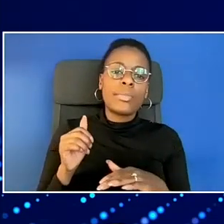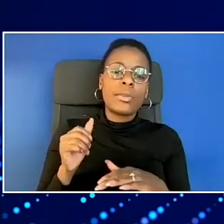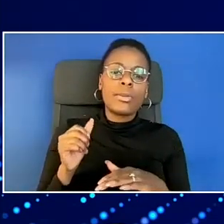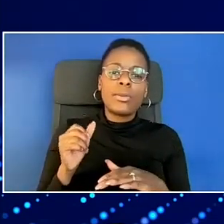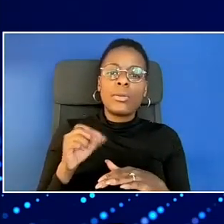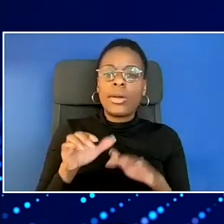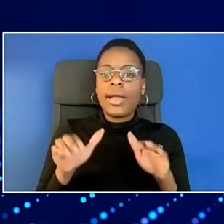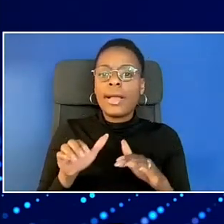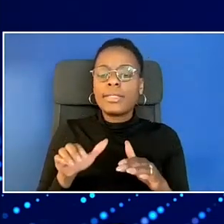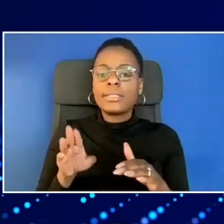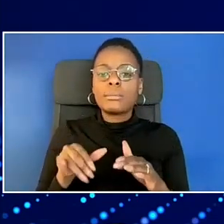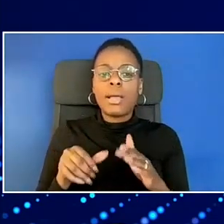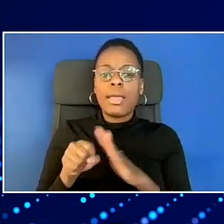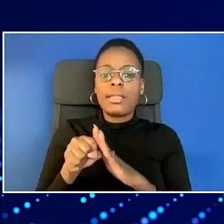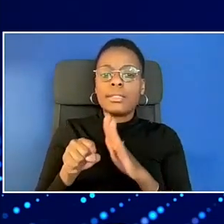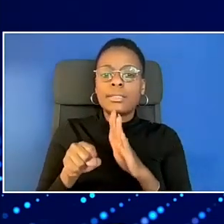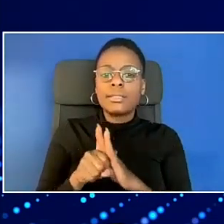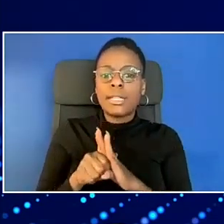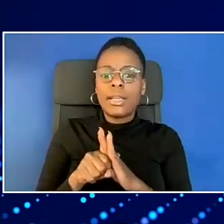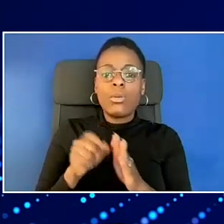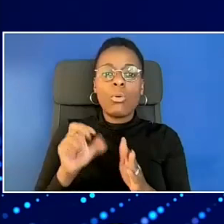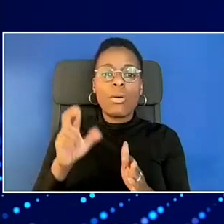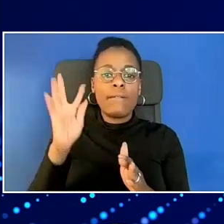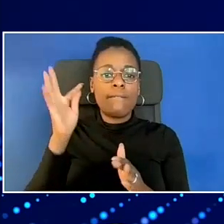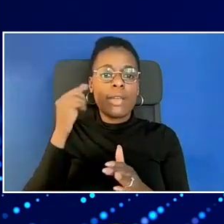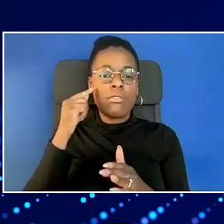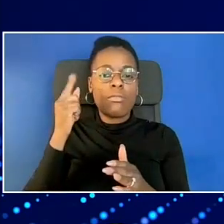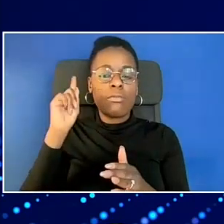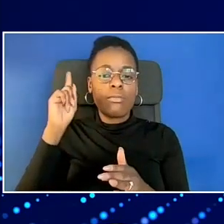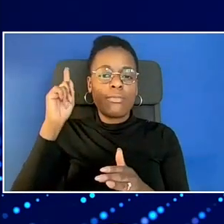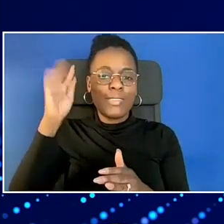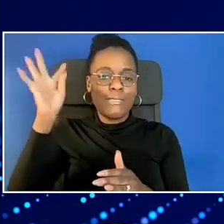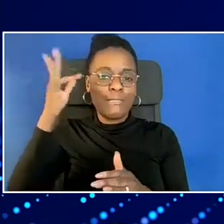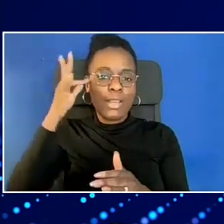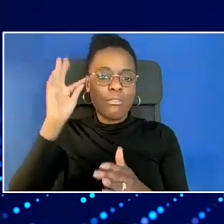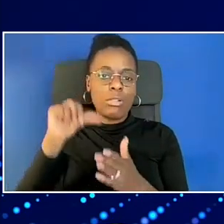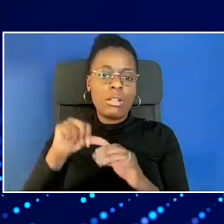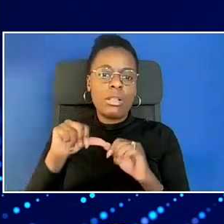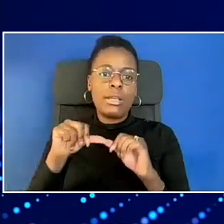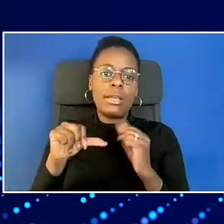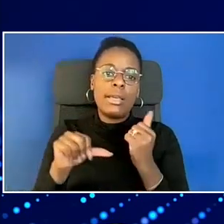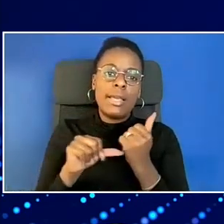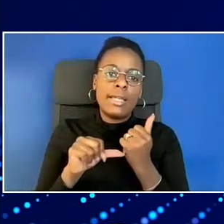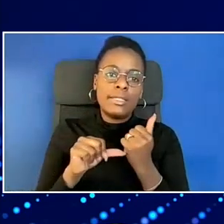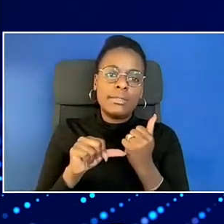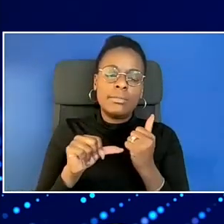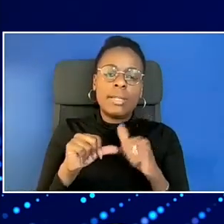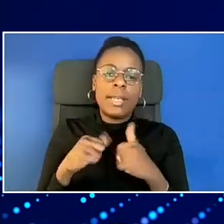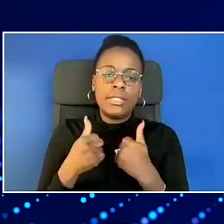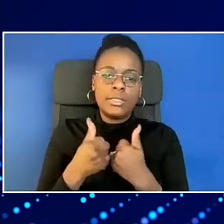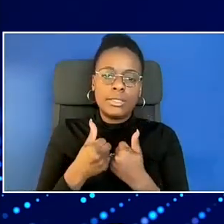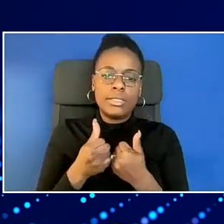triggers for direct authorization, i nstead, again, of pointing to a number. And here's where I'll agree with Barmak and Carolyn and everybody else that like,